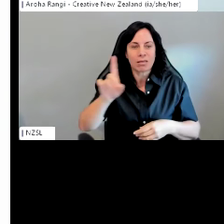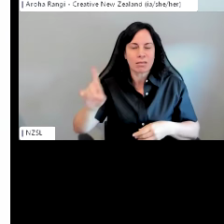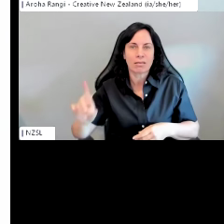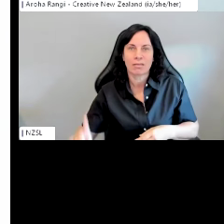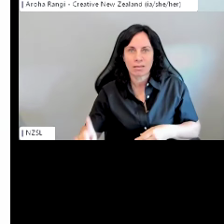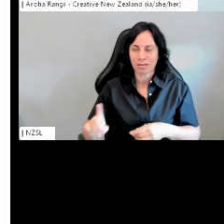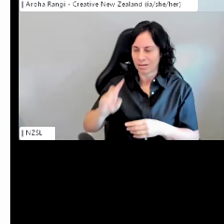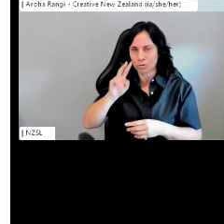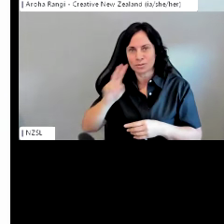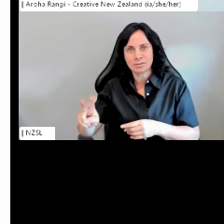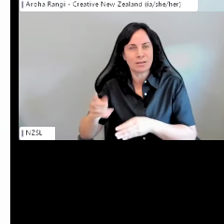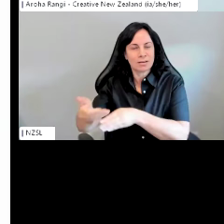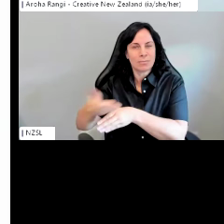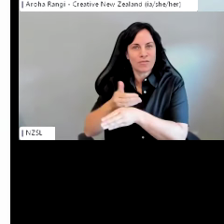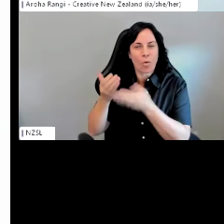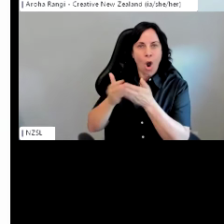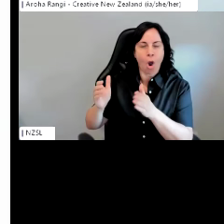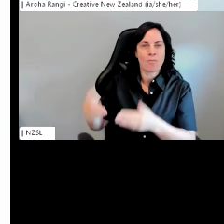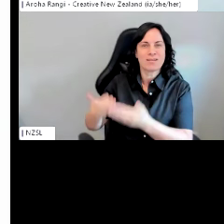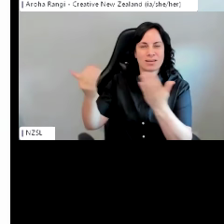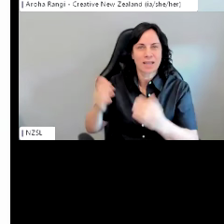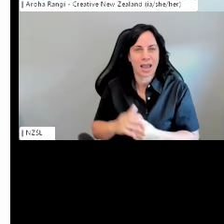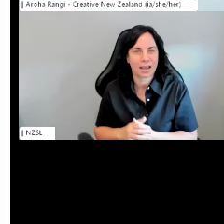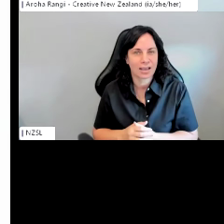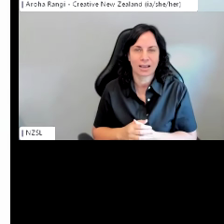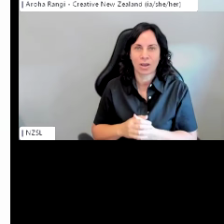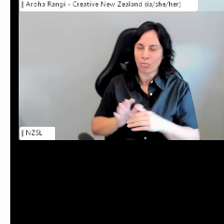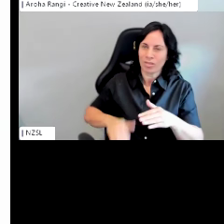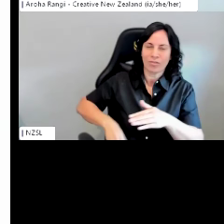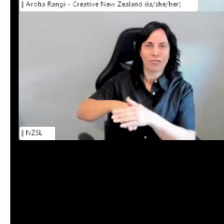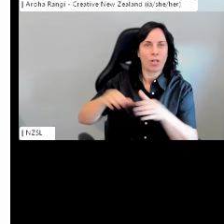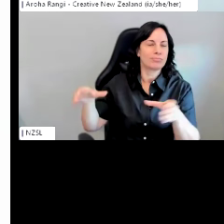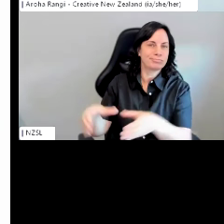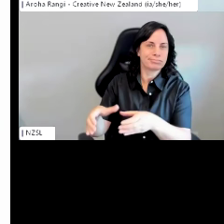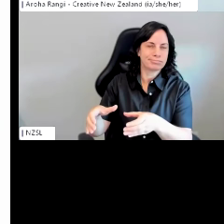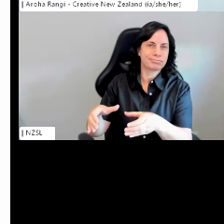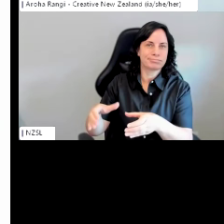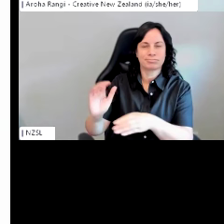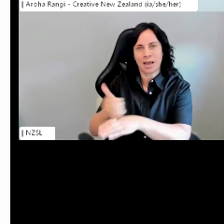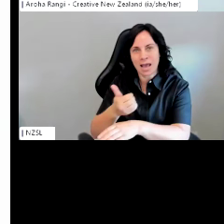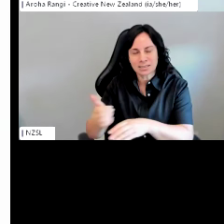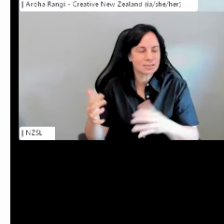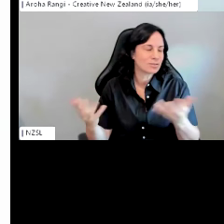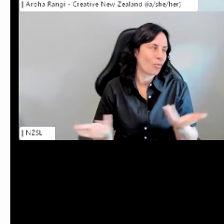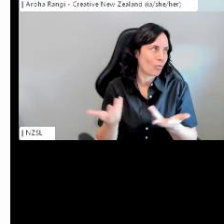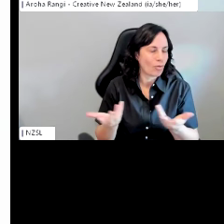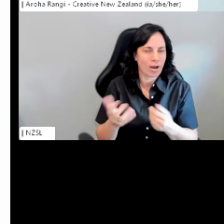an open day with the whole of the you know uh you know the whole of the city um there they would